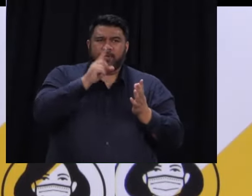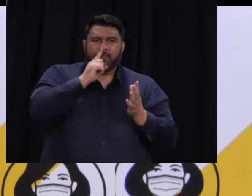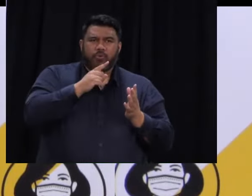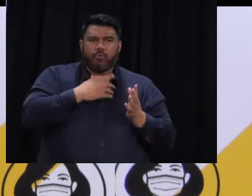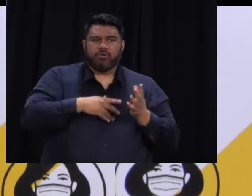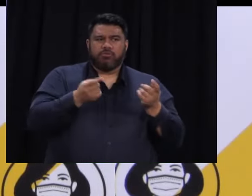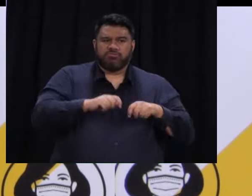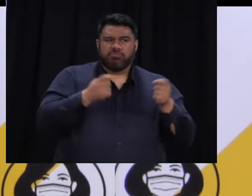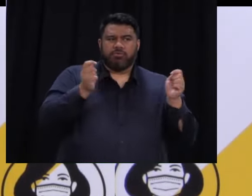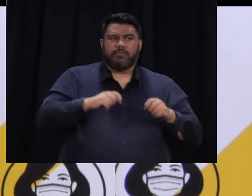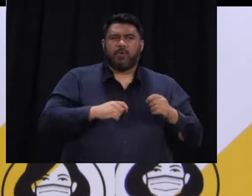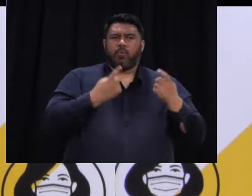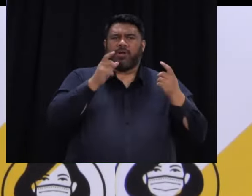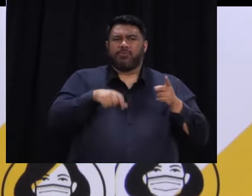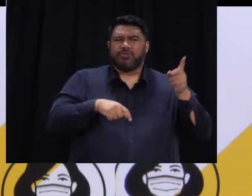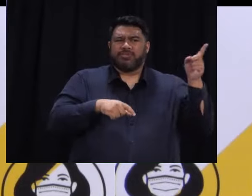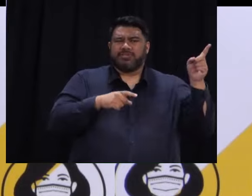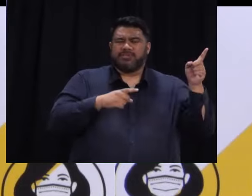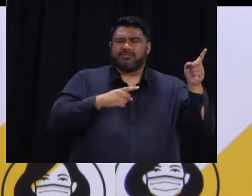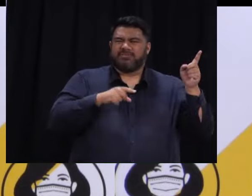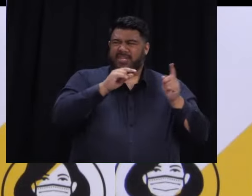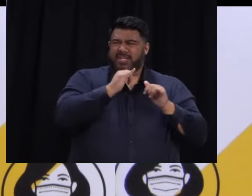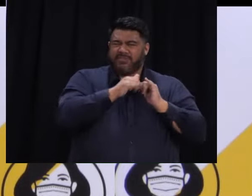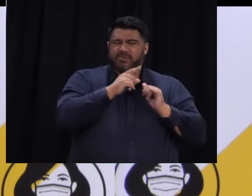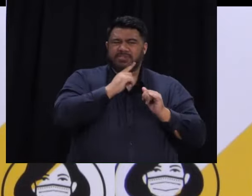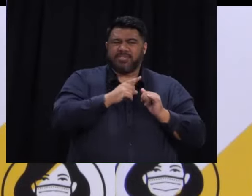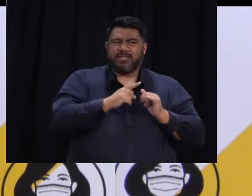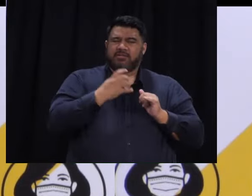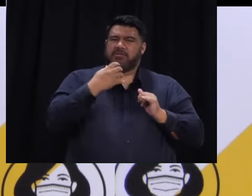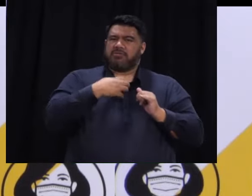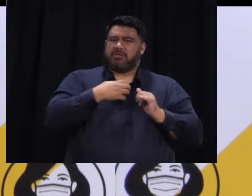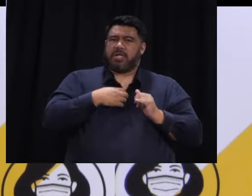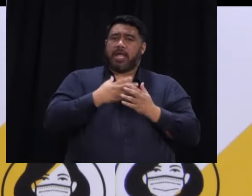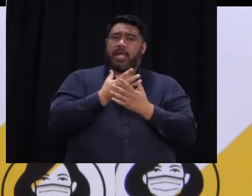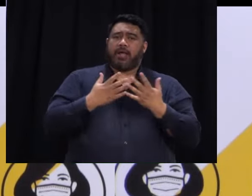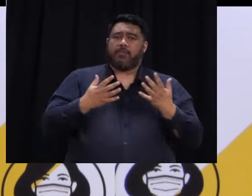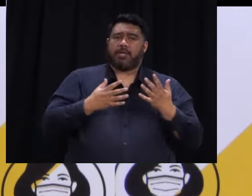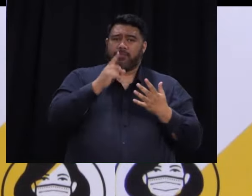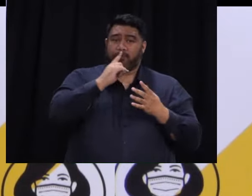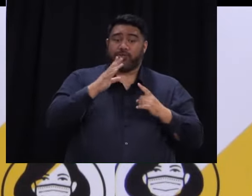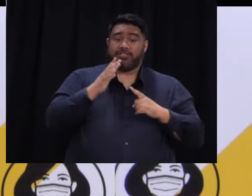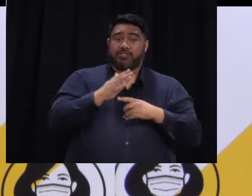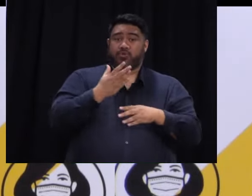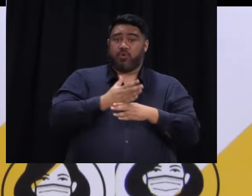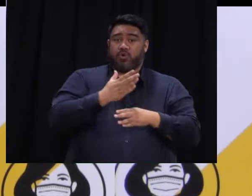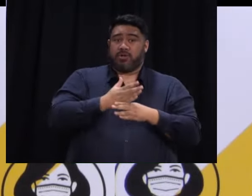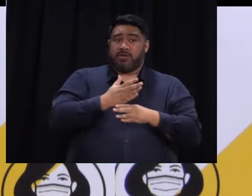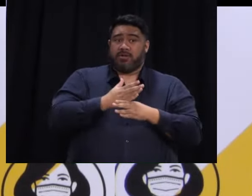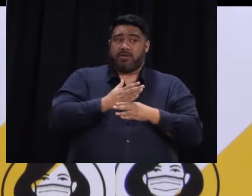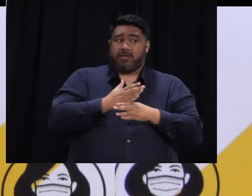forecast three parts. Queensland, ACT maintaining or Victoria-NSW part. One thing he